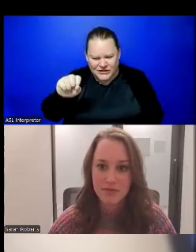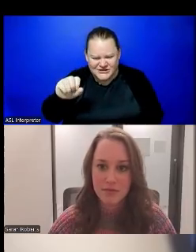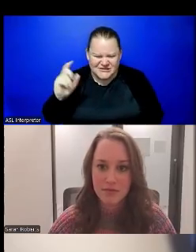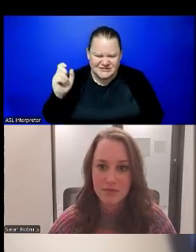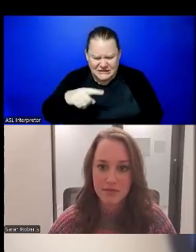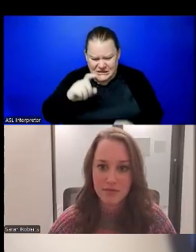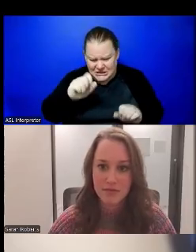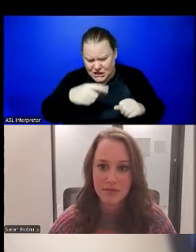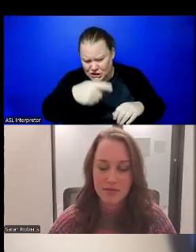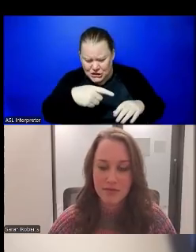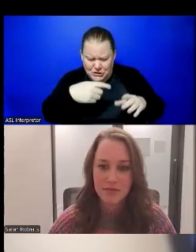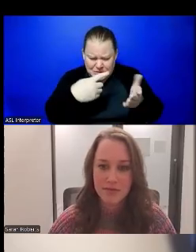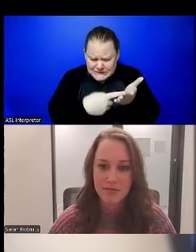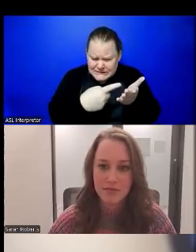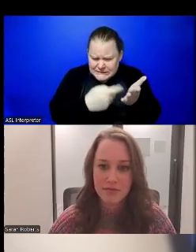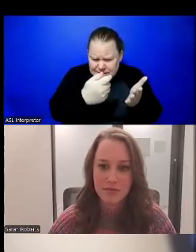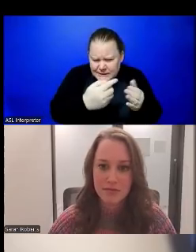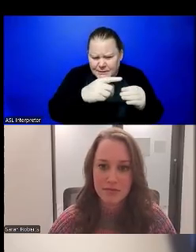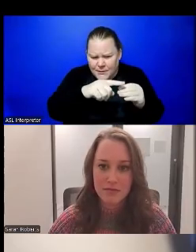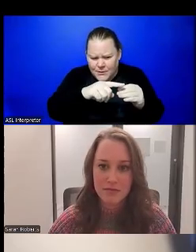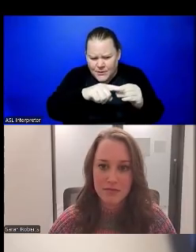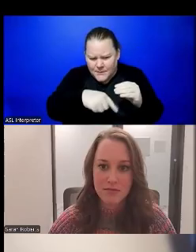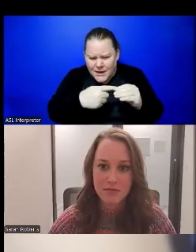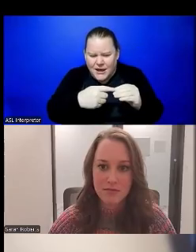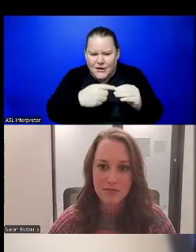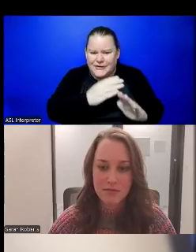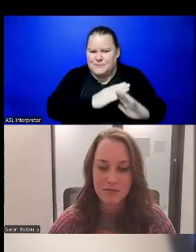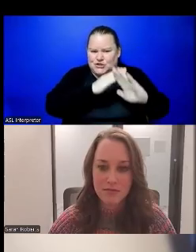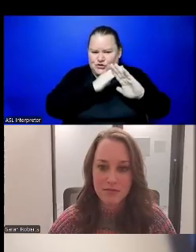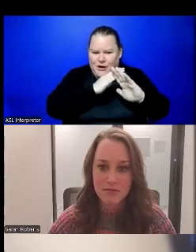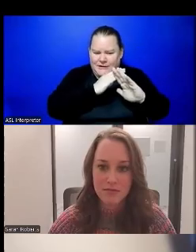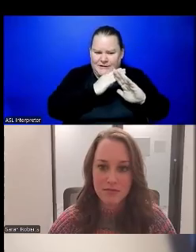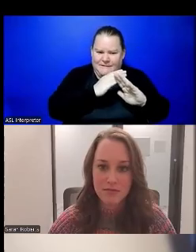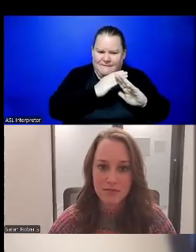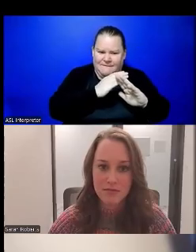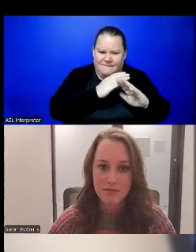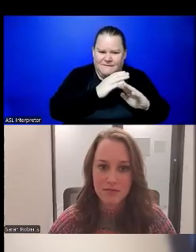bit more about obstructive versus central sleep apnea?